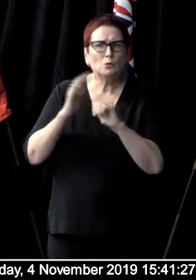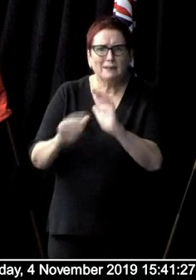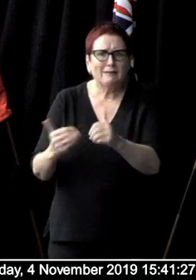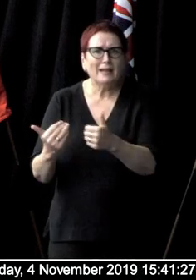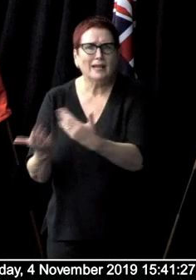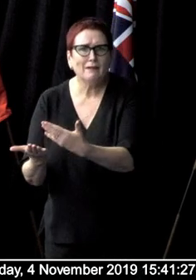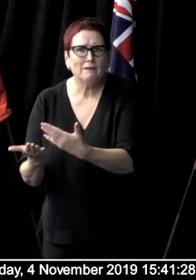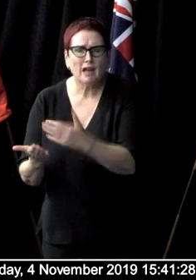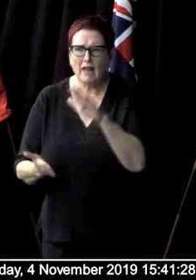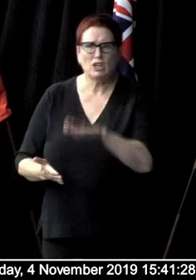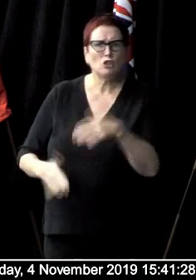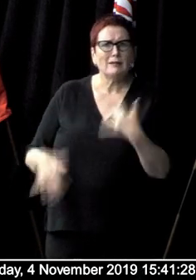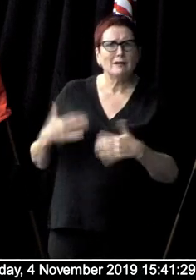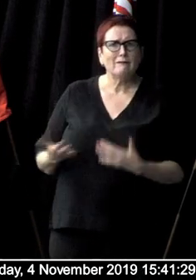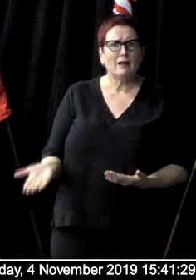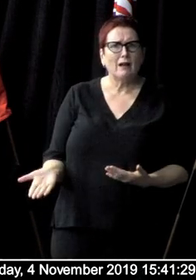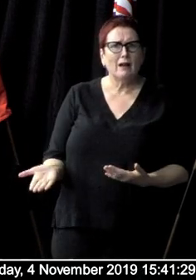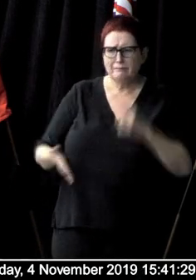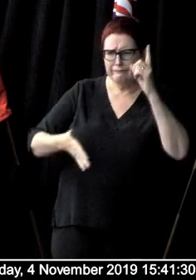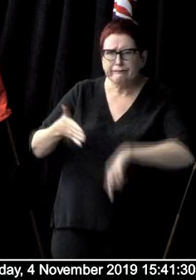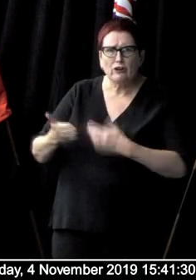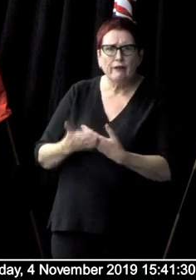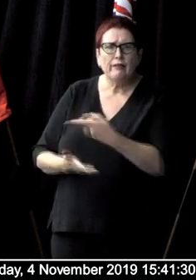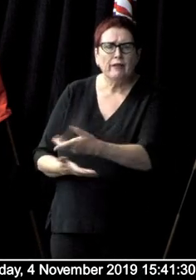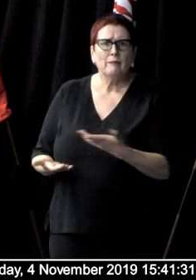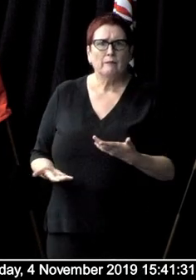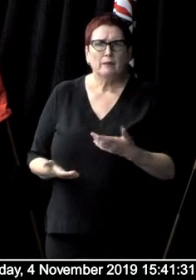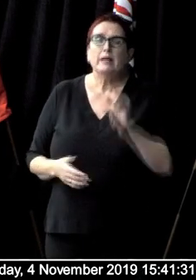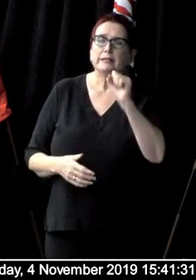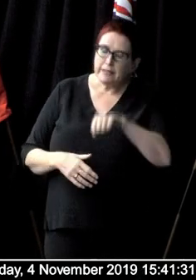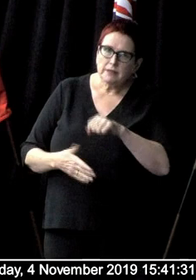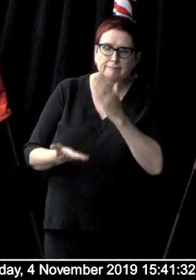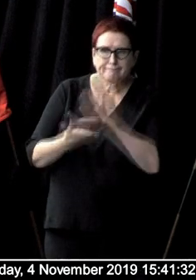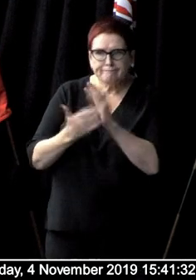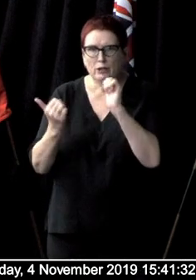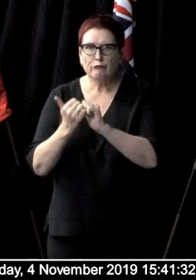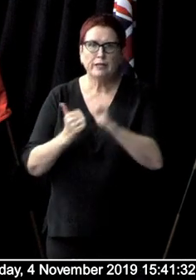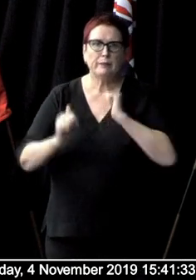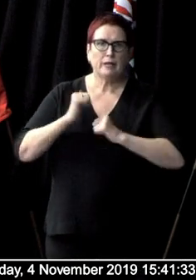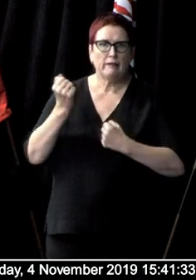So even though behaviour support plans may have been written, when – when the parent